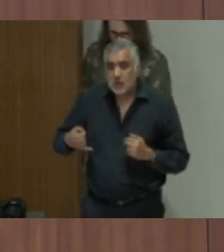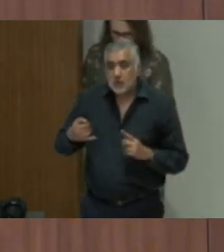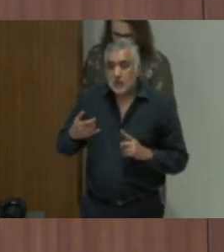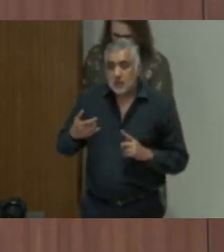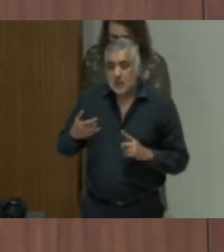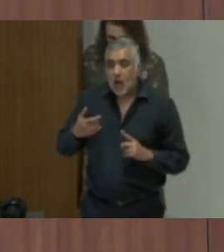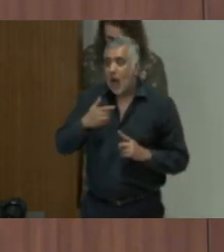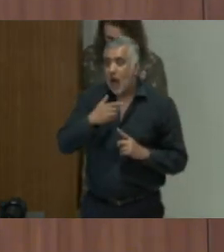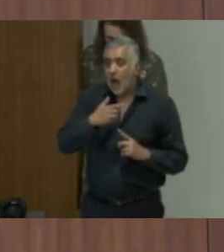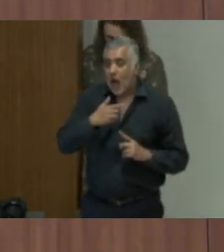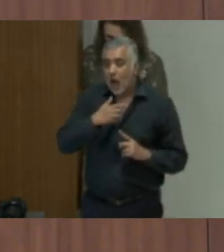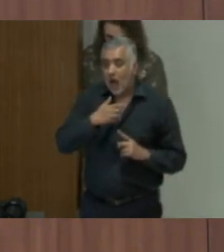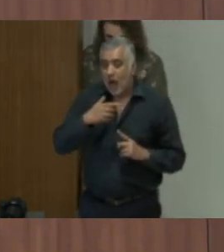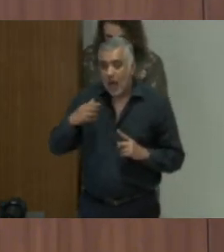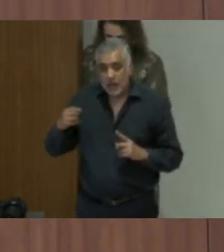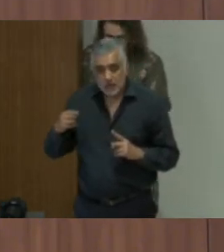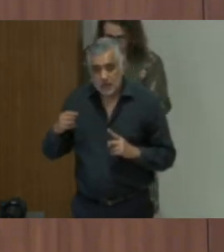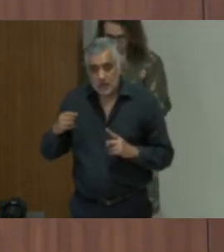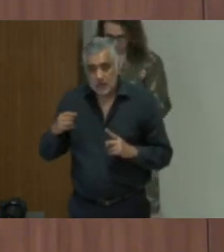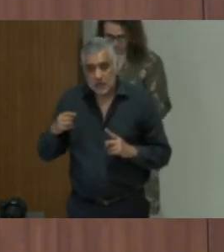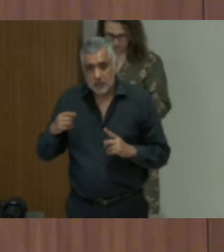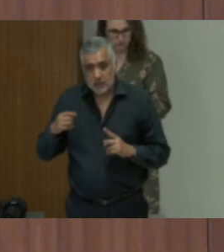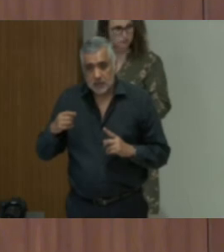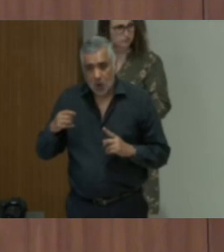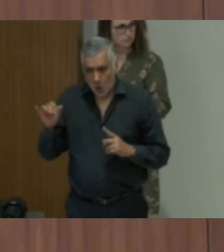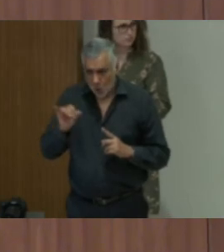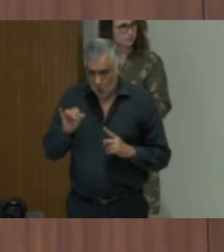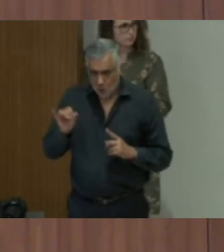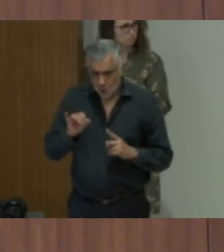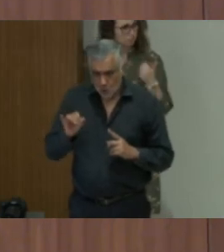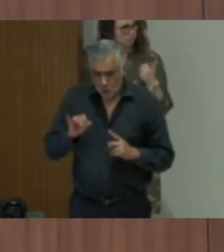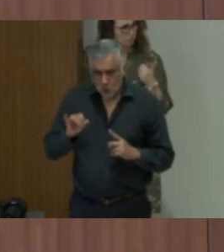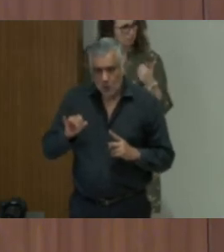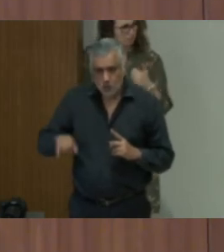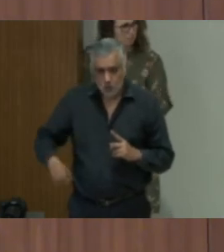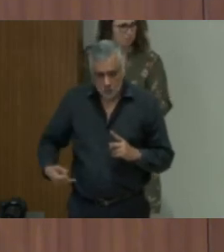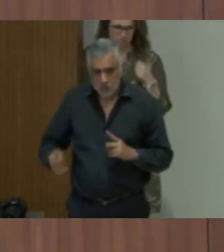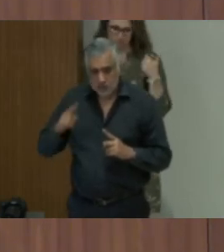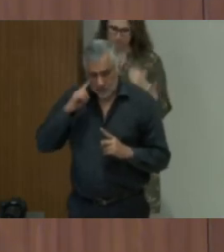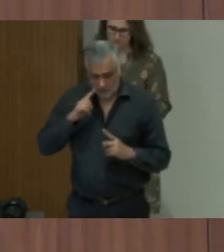And in fact, also, I mean, there's a parallel too, if anybody's ever...